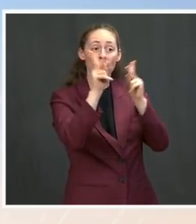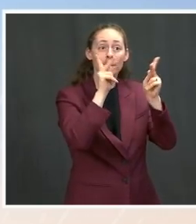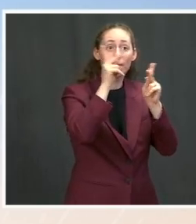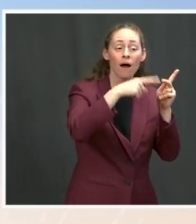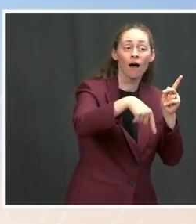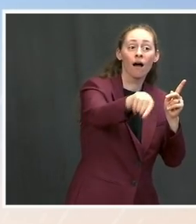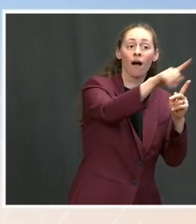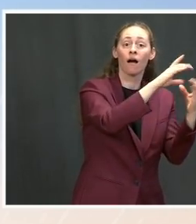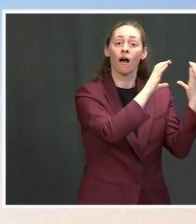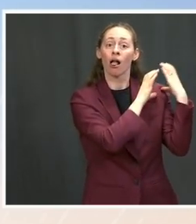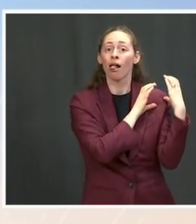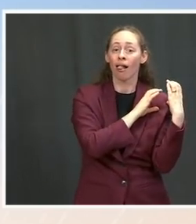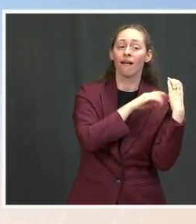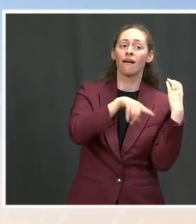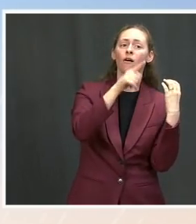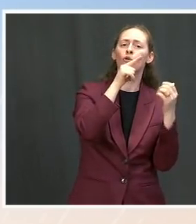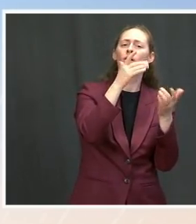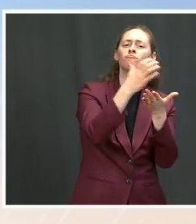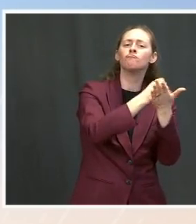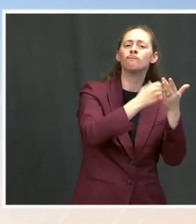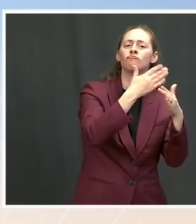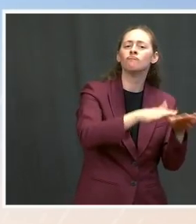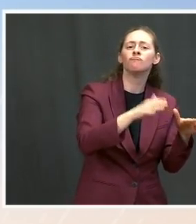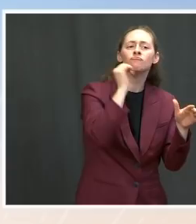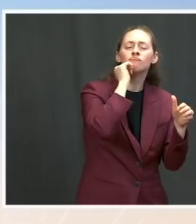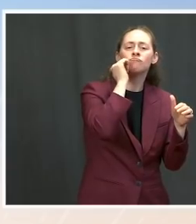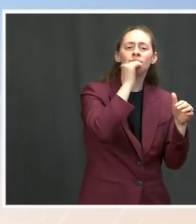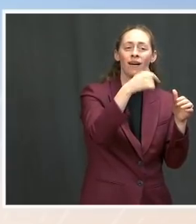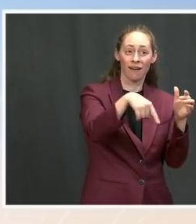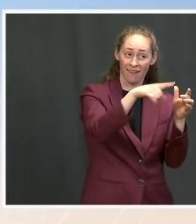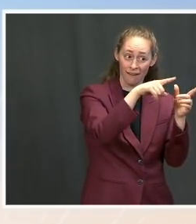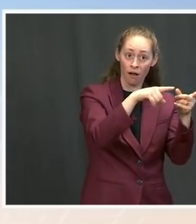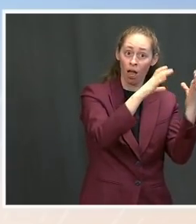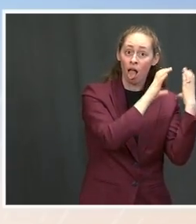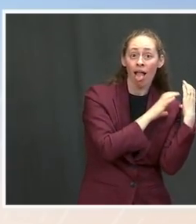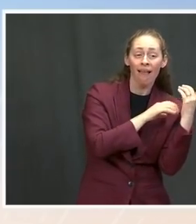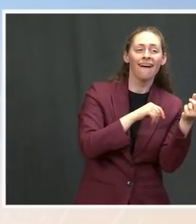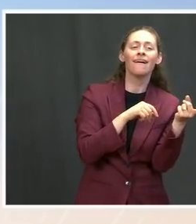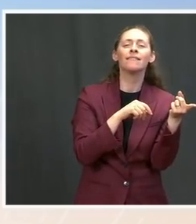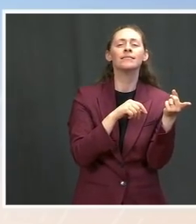would ensure -- would make it so that people driving a car -- it depends on what use the user fees are, right?